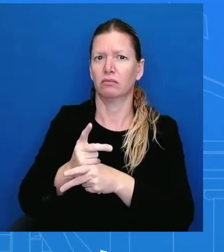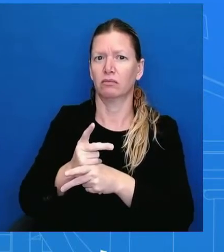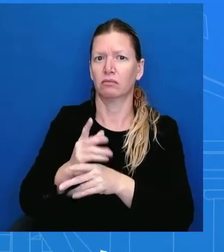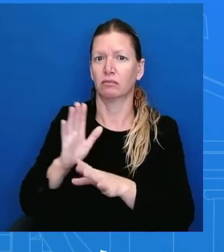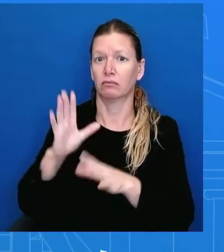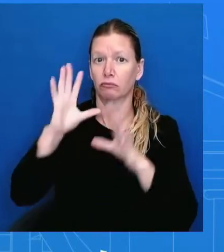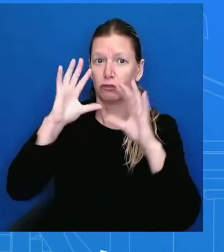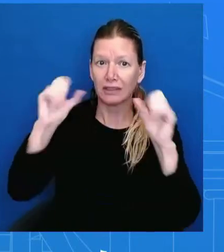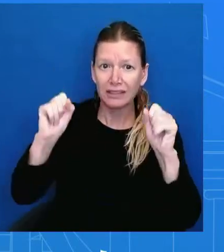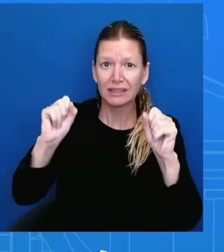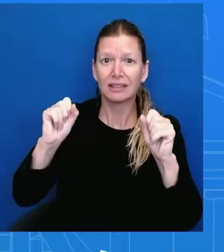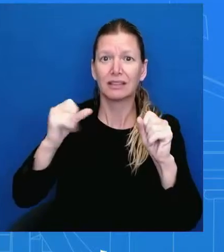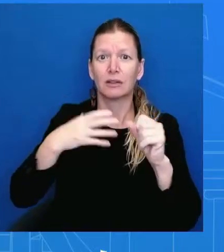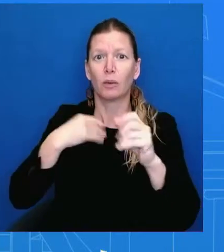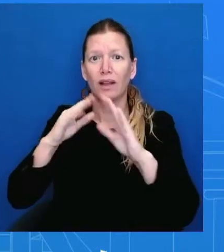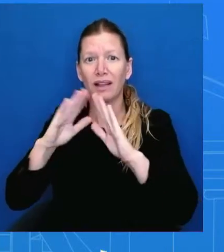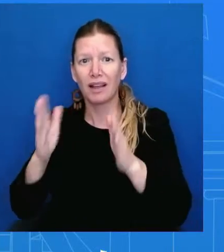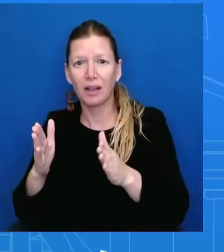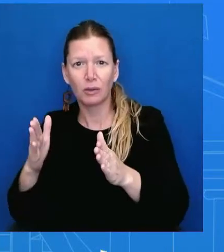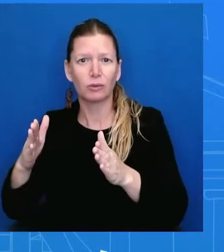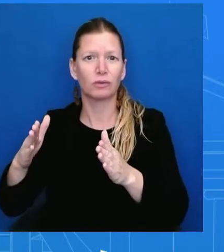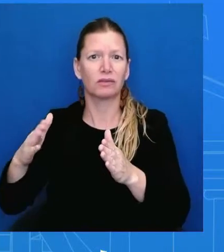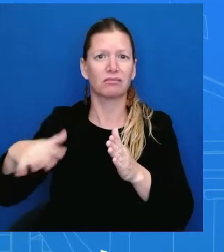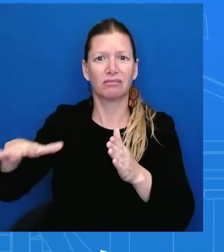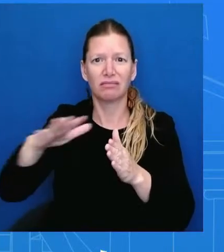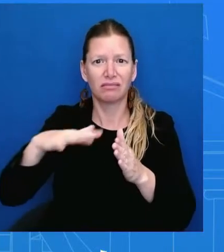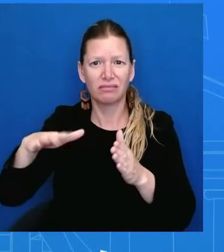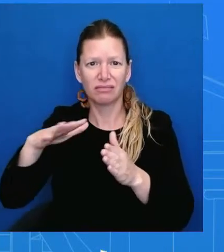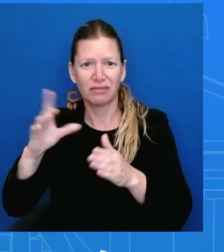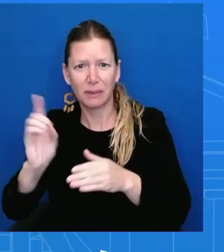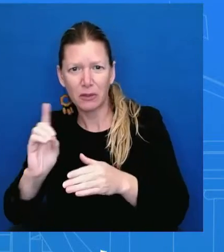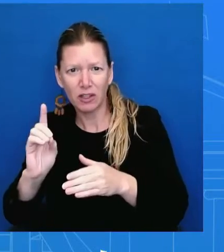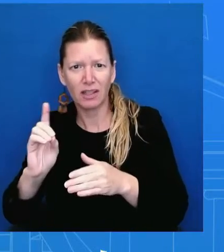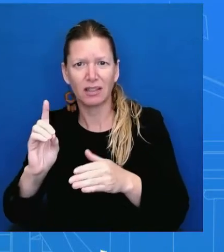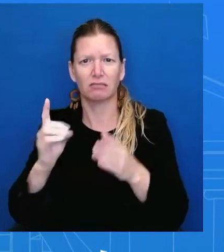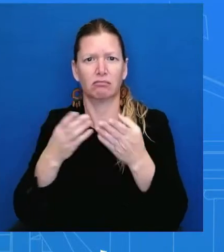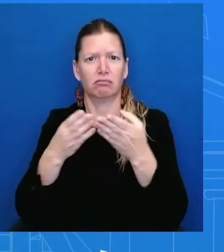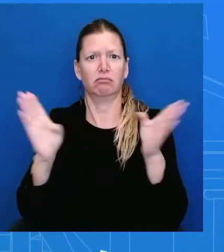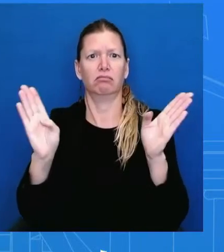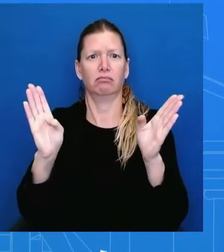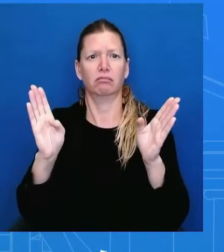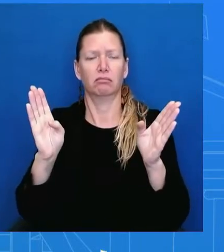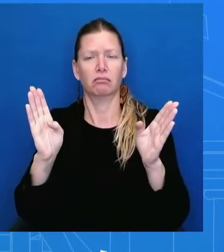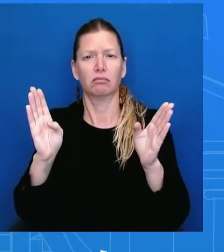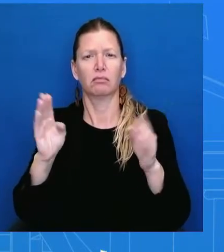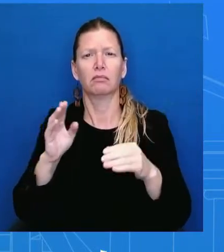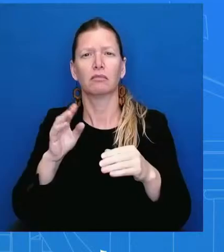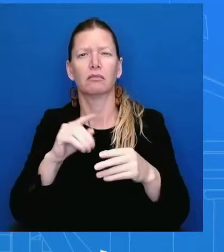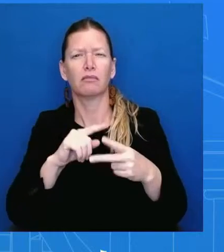The Press: -- and Democrats more broadly. There was an article a month ago in the Wall Street Journal that the White House universally panned because the on-the-record quotes